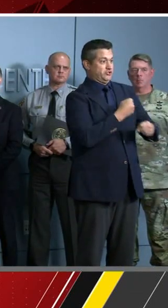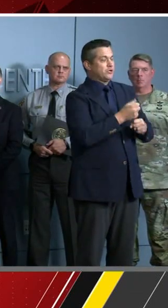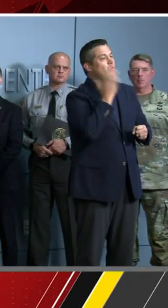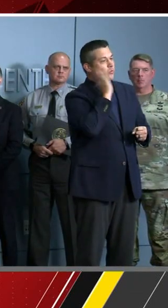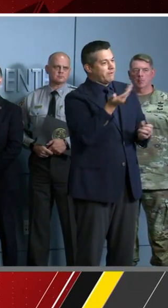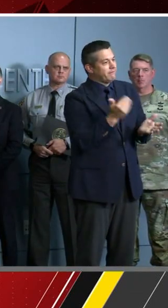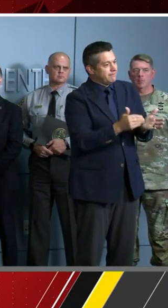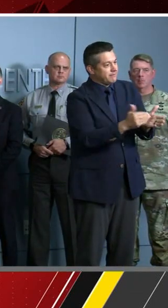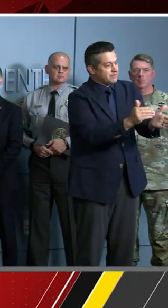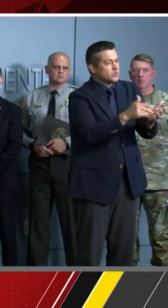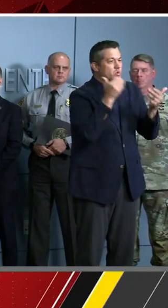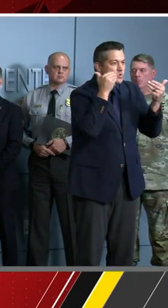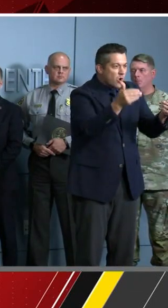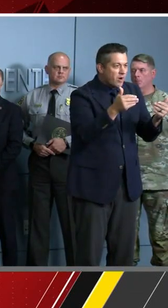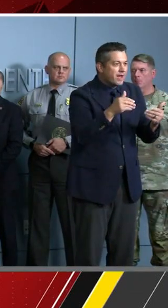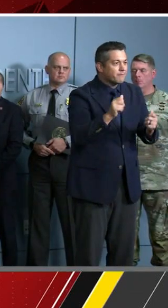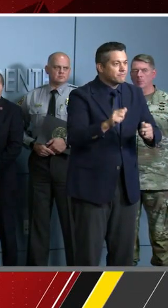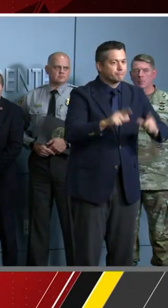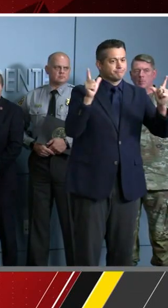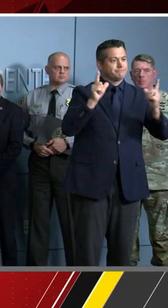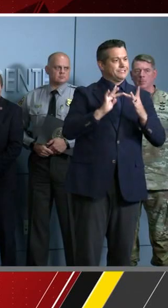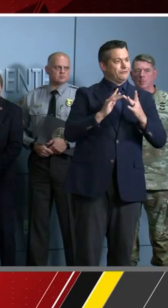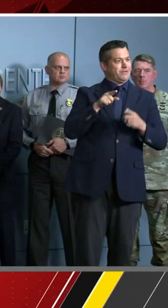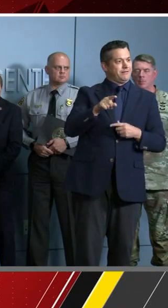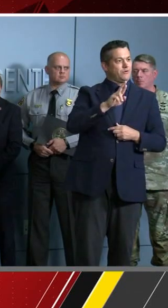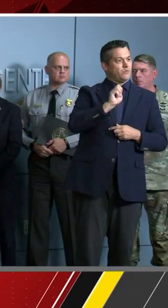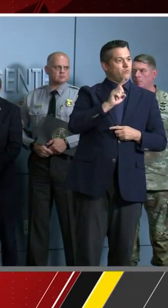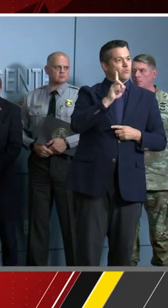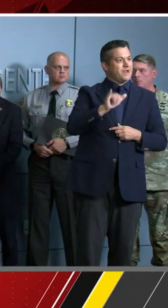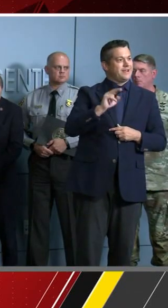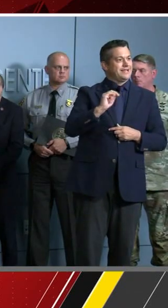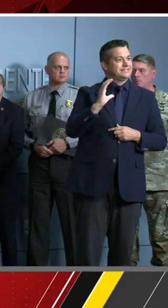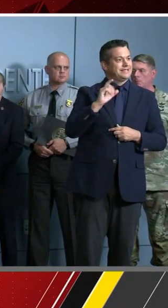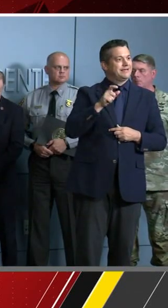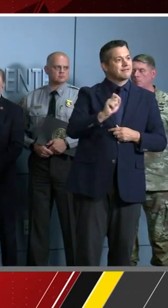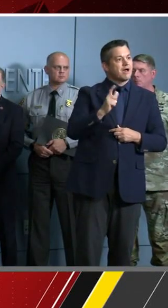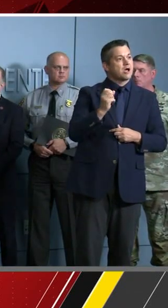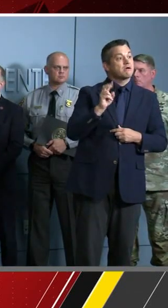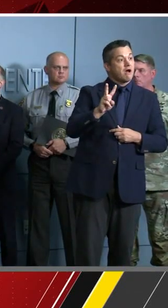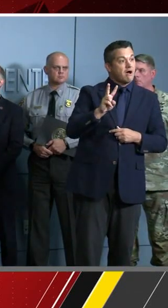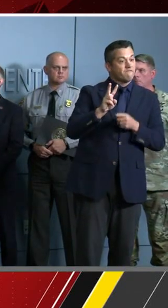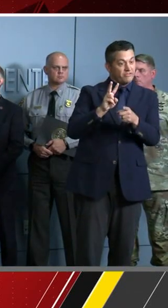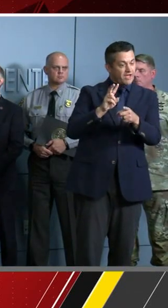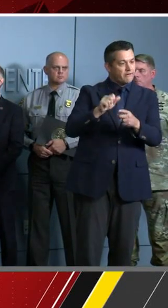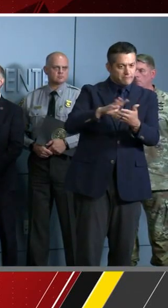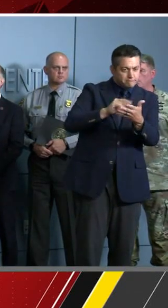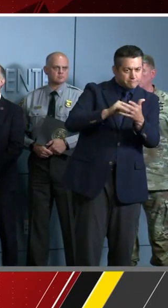to learn more about it. Today